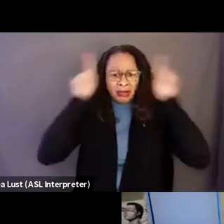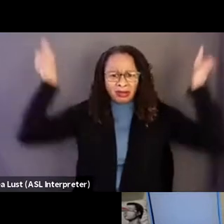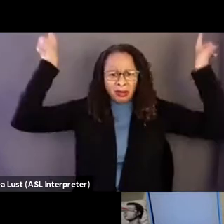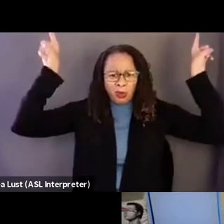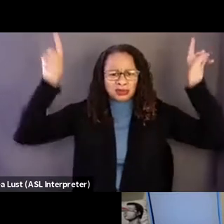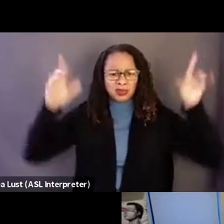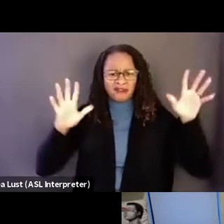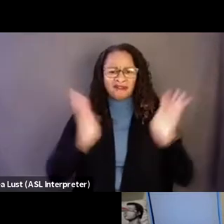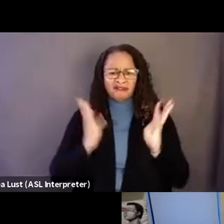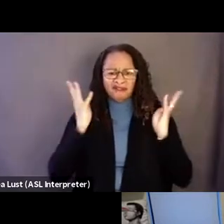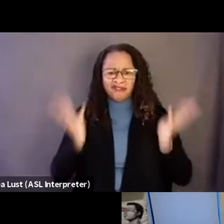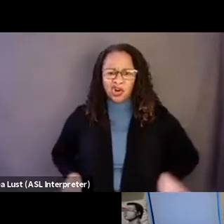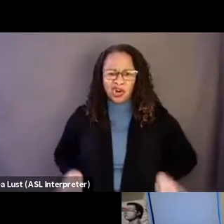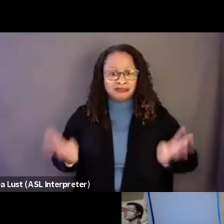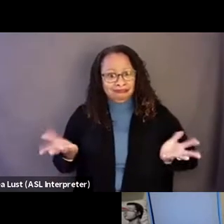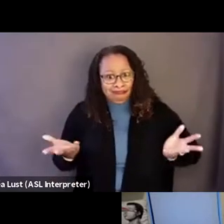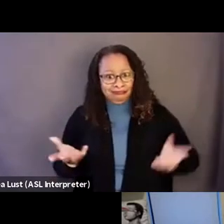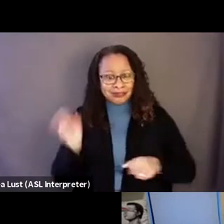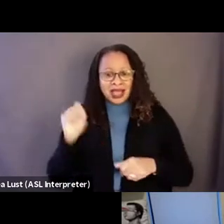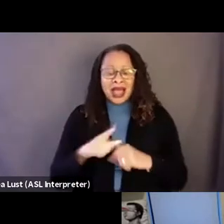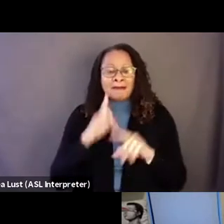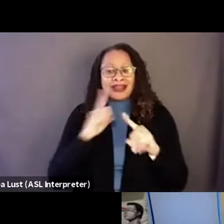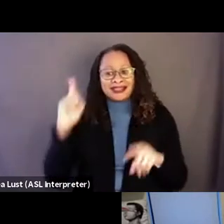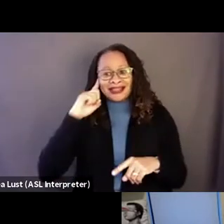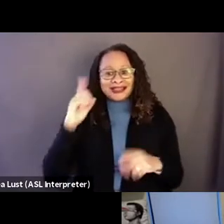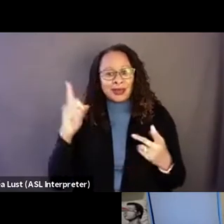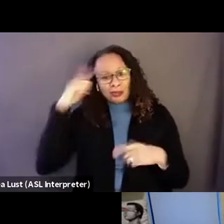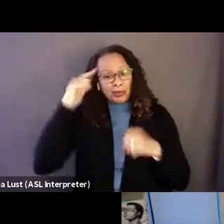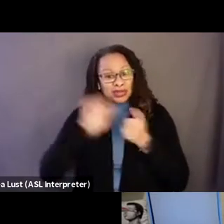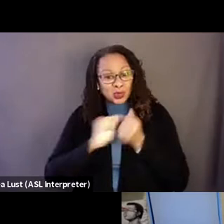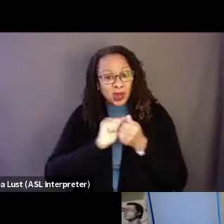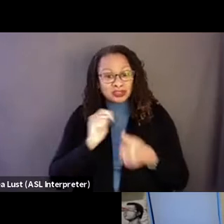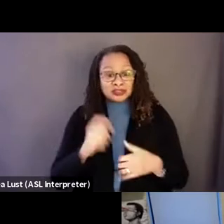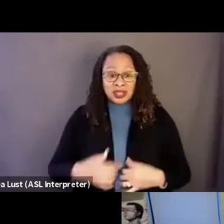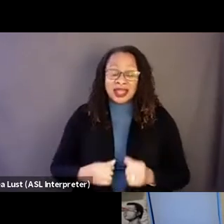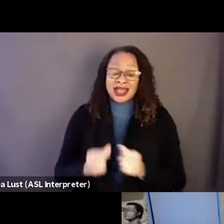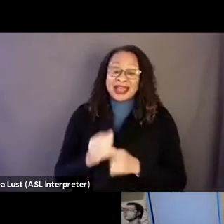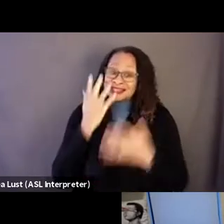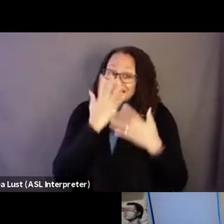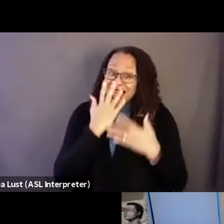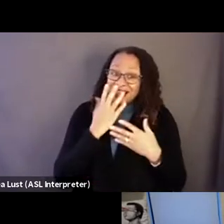But, I just think that they was brainwashed. The sad part about it is those people, they have children.